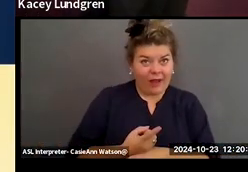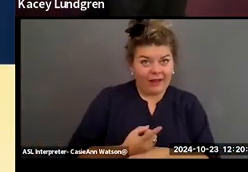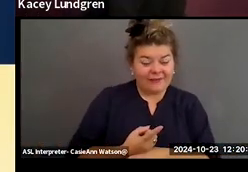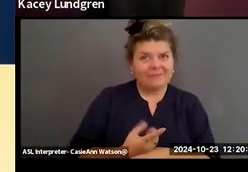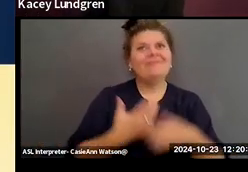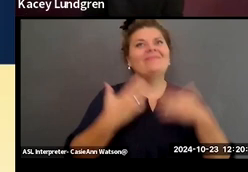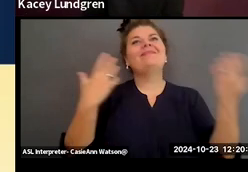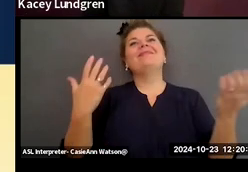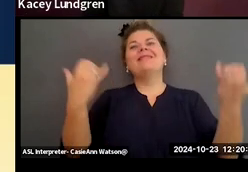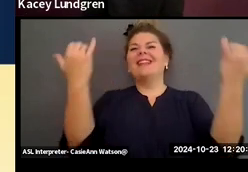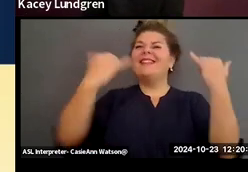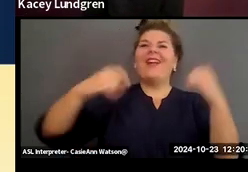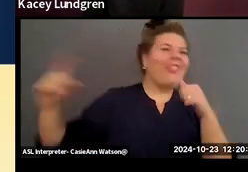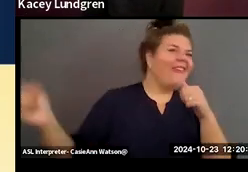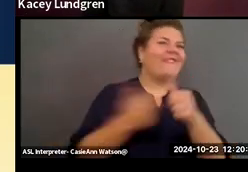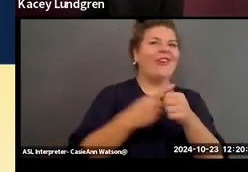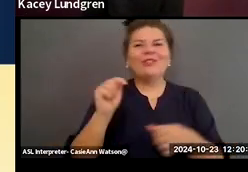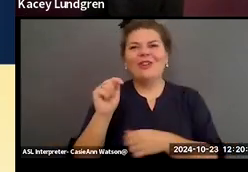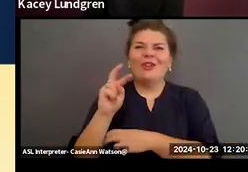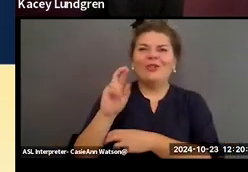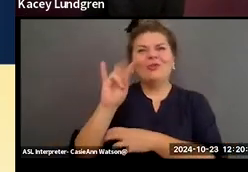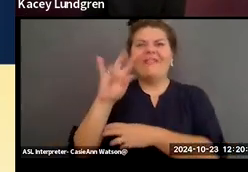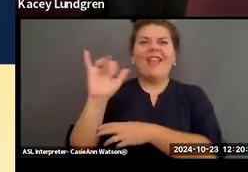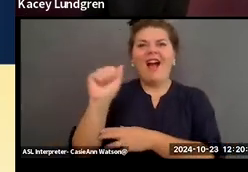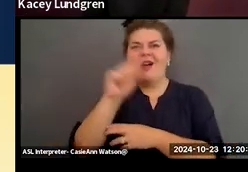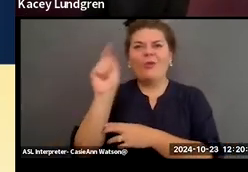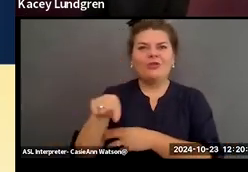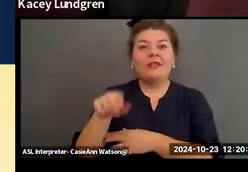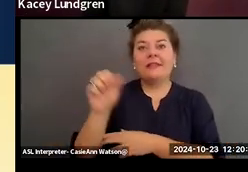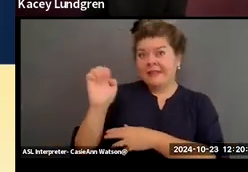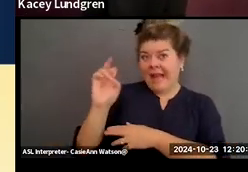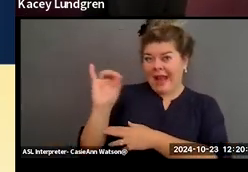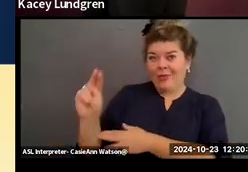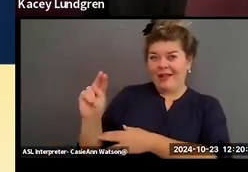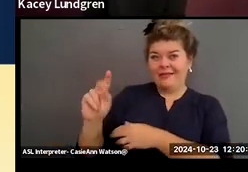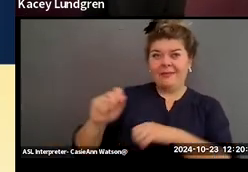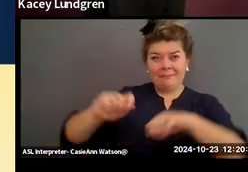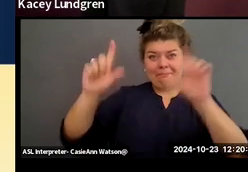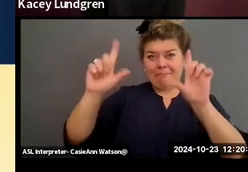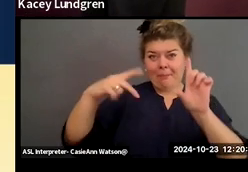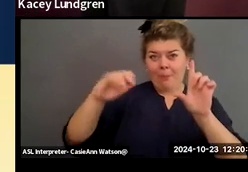This brings us to our first trivia question. Erin, if you can launch our Zoom poll.